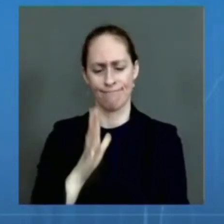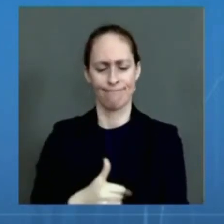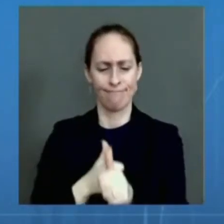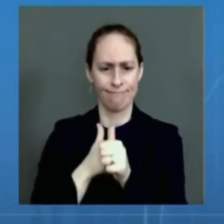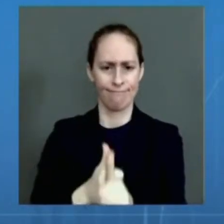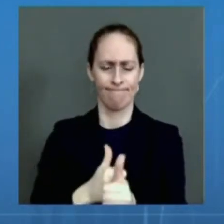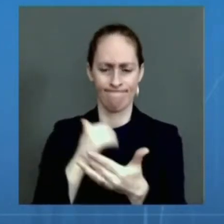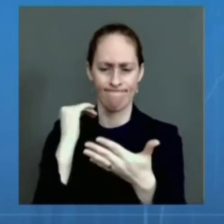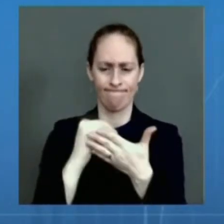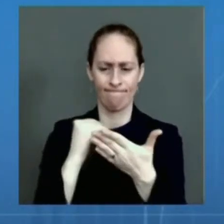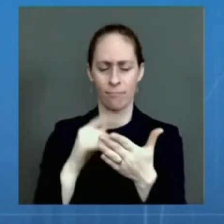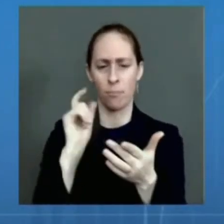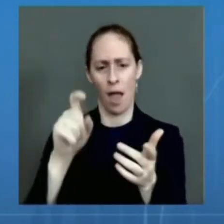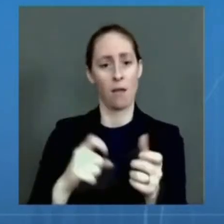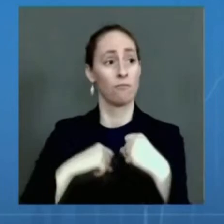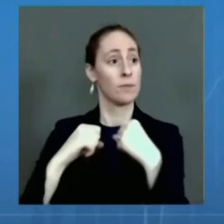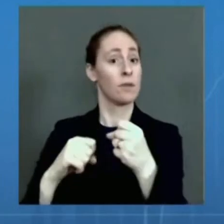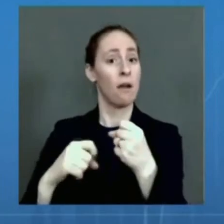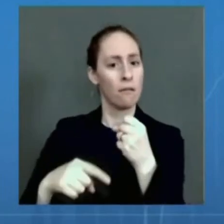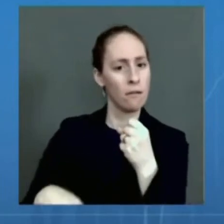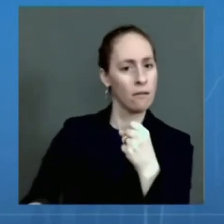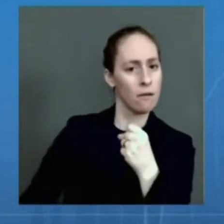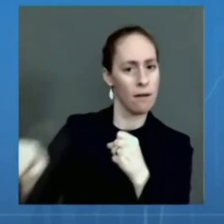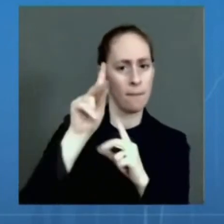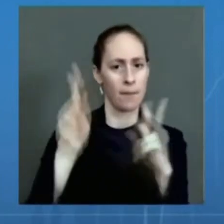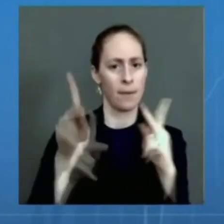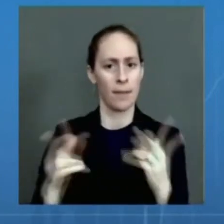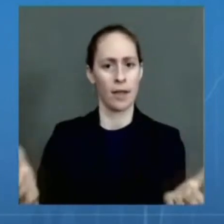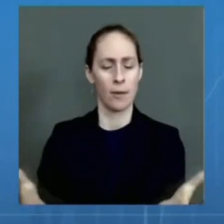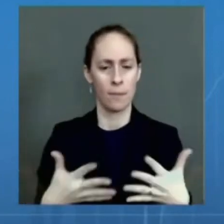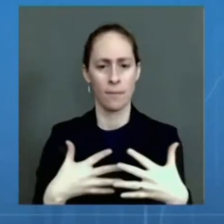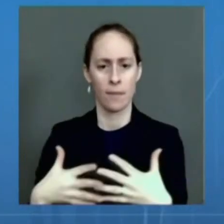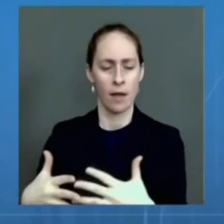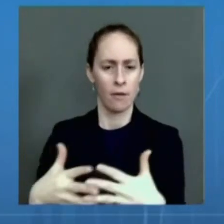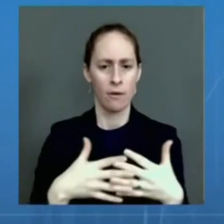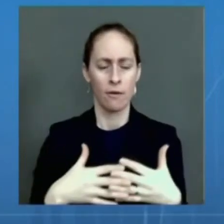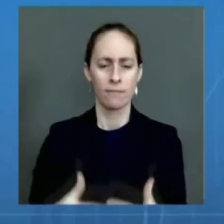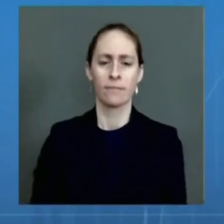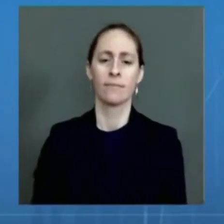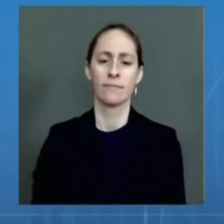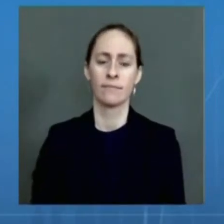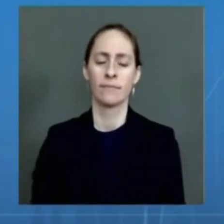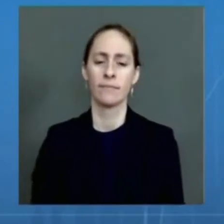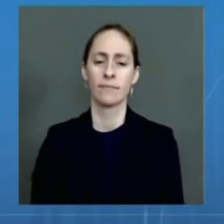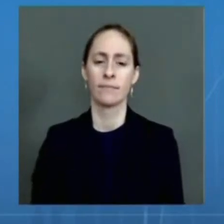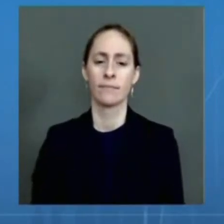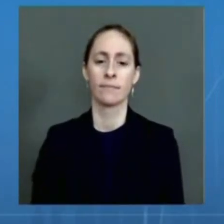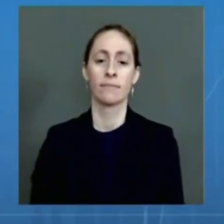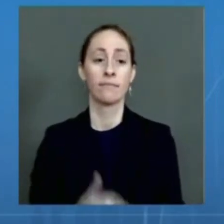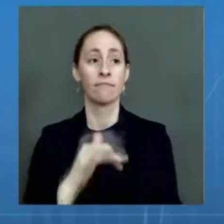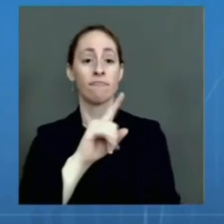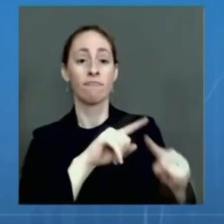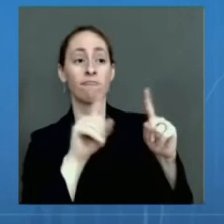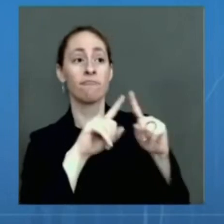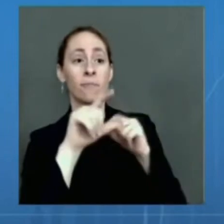IN PLACE TO HELP PROTECT THE AMERICAN PEOPLE AND STOP THE SPREAD OF THE DISEASE AS IT RELATES TO INTERNATIONAL